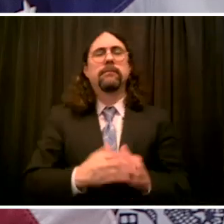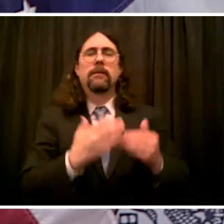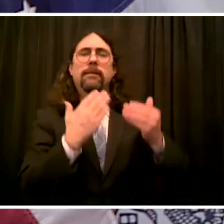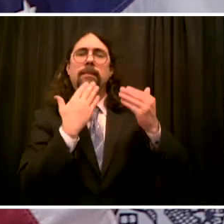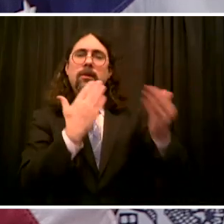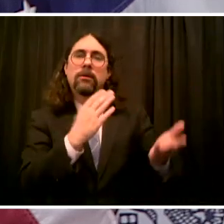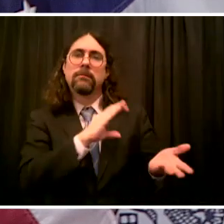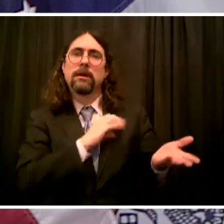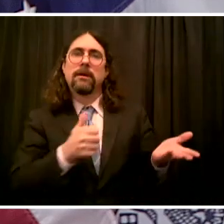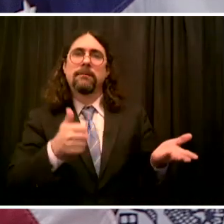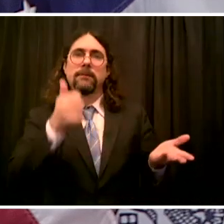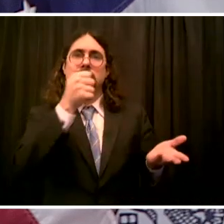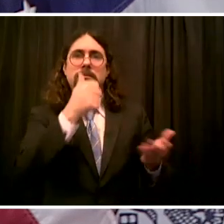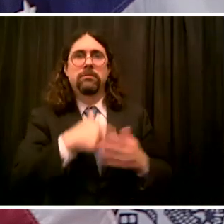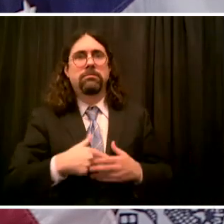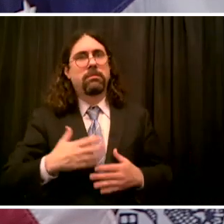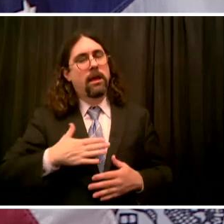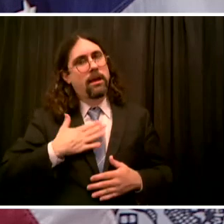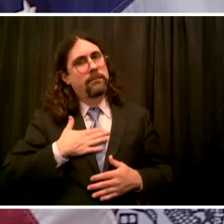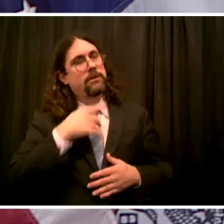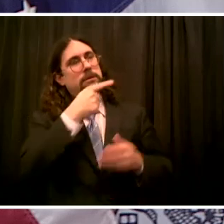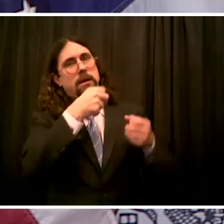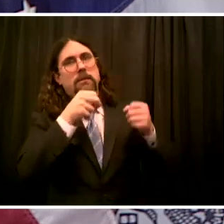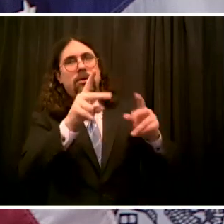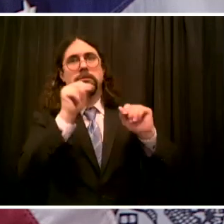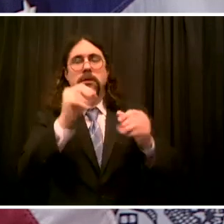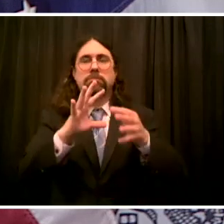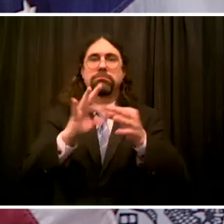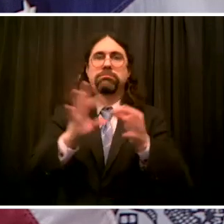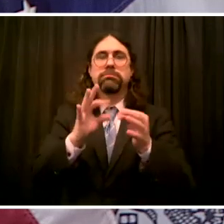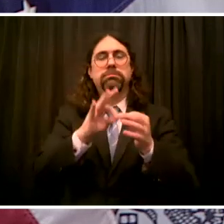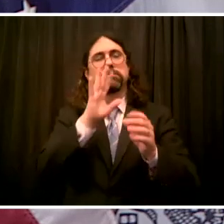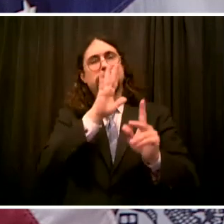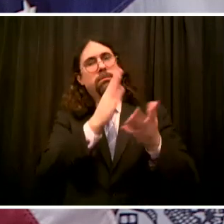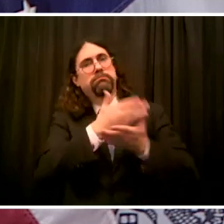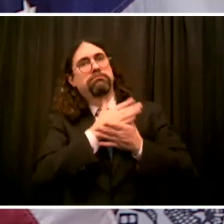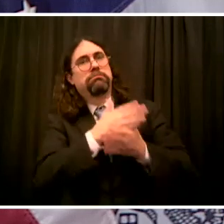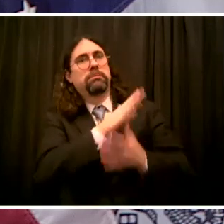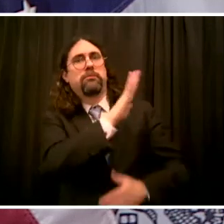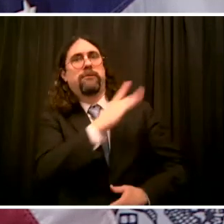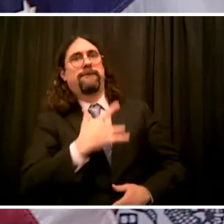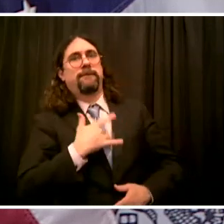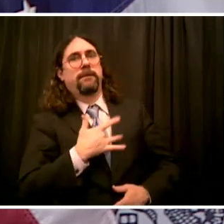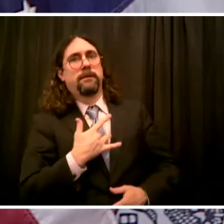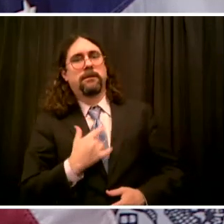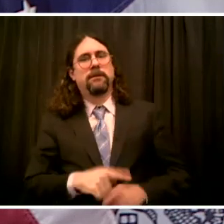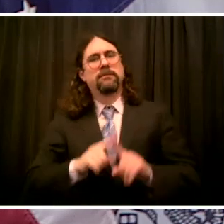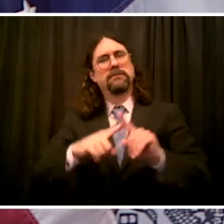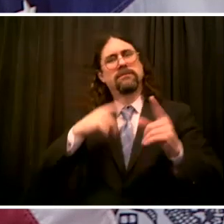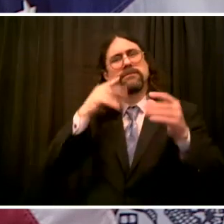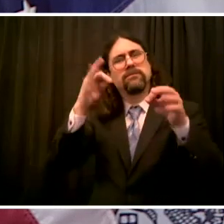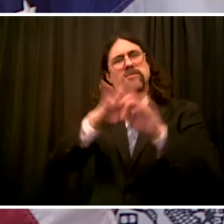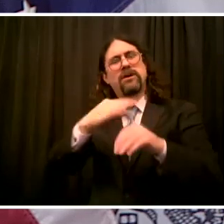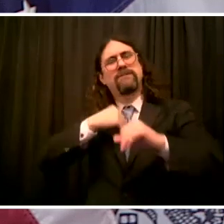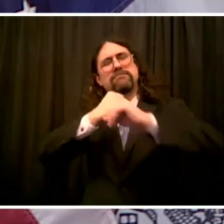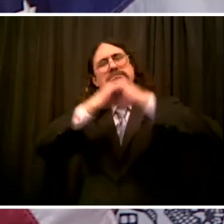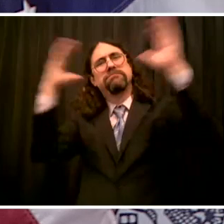THANK YOU, COMMISSIONER. I'M VERY HAPPY YOU TATH SHARED YOUR FEELINGS WITH EVERYONE AND PUT EVERYTHING IN PERSPECTIVE THERE. I THINK YOU LAID